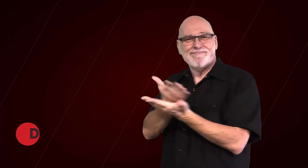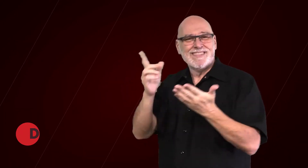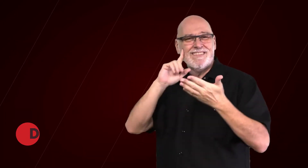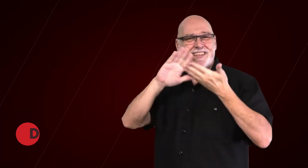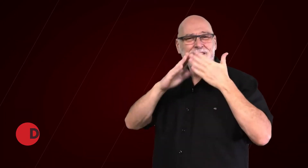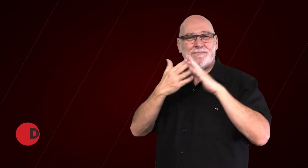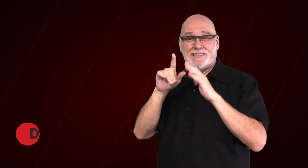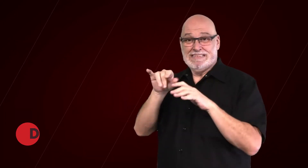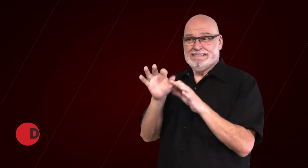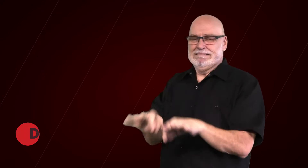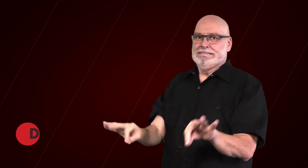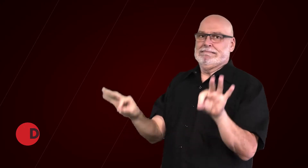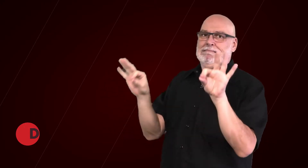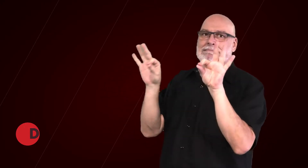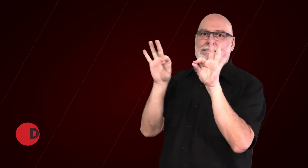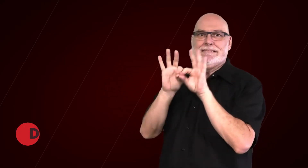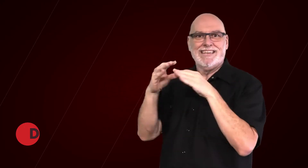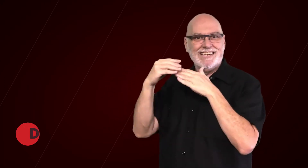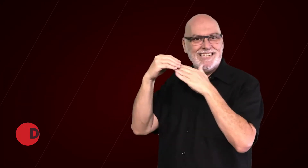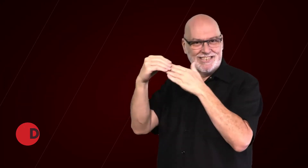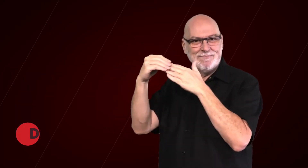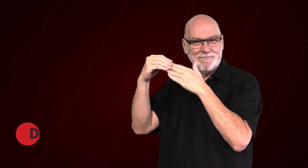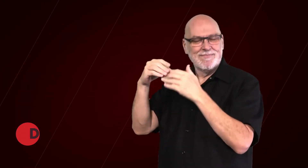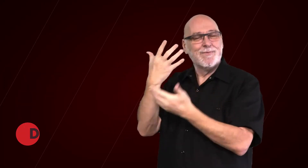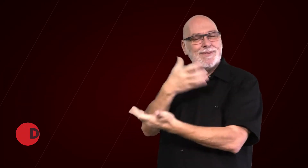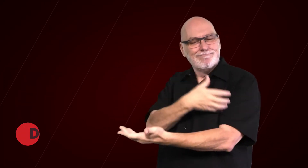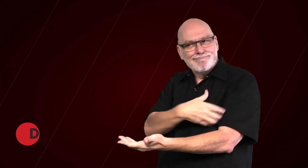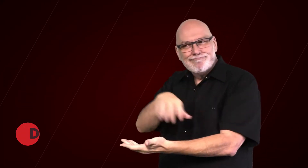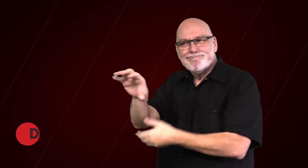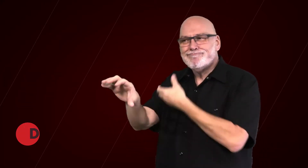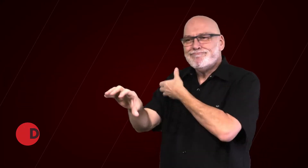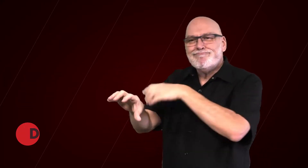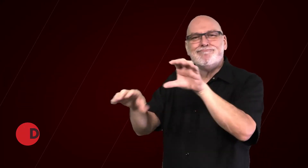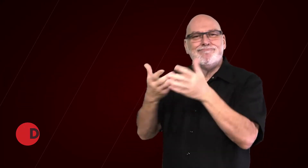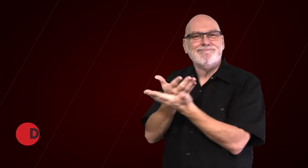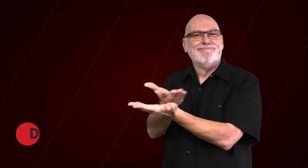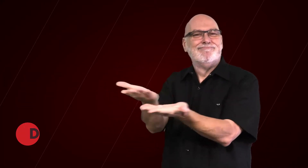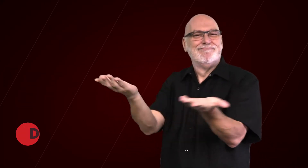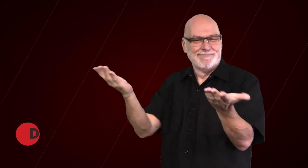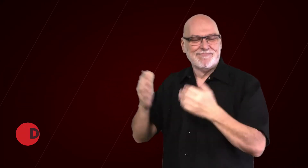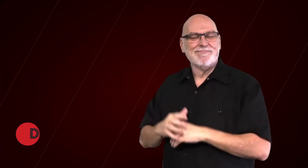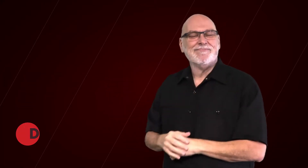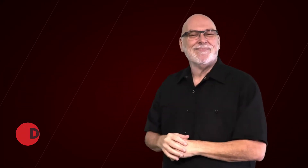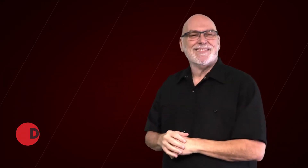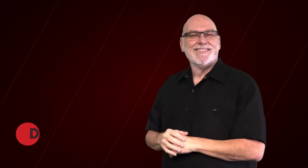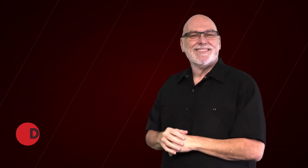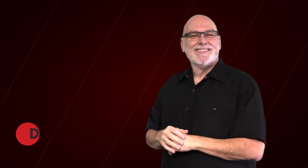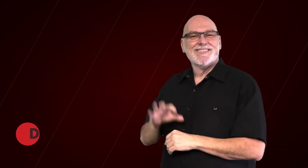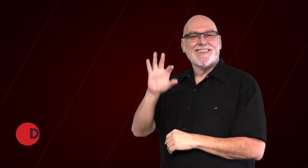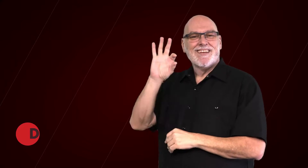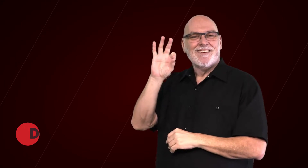community is key to leadership and empowerment.